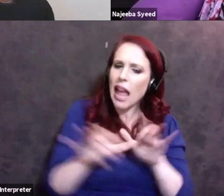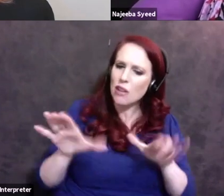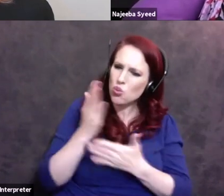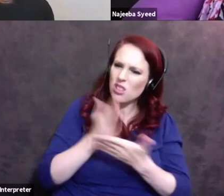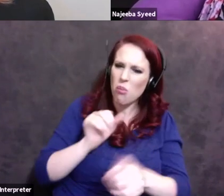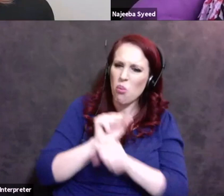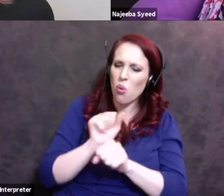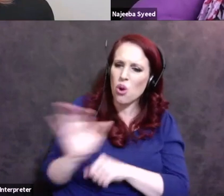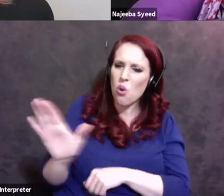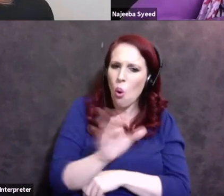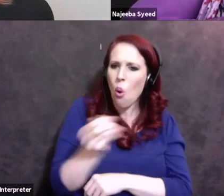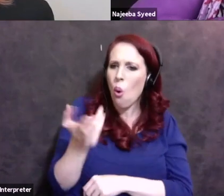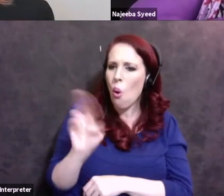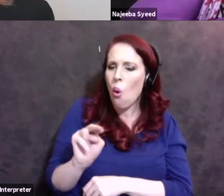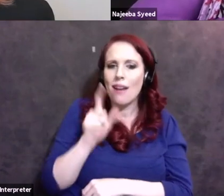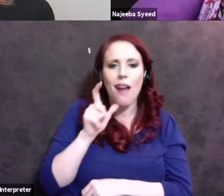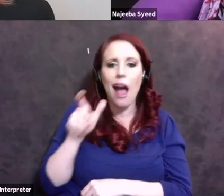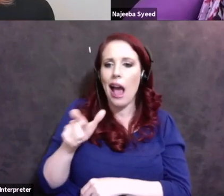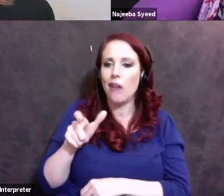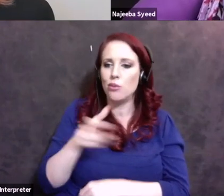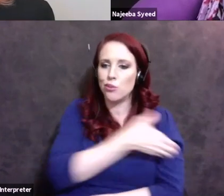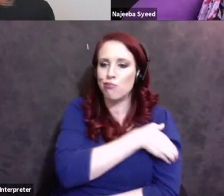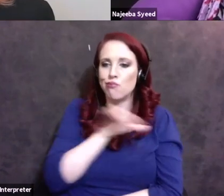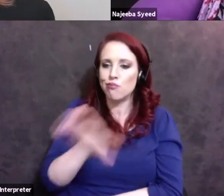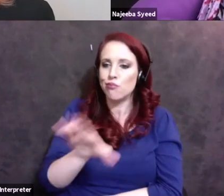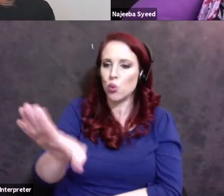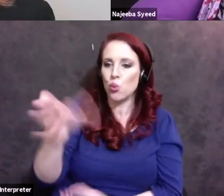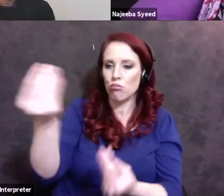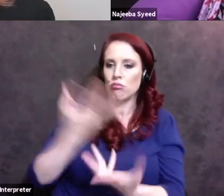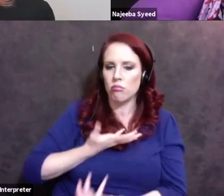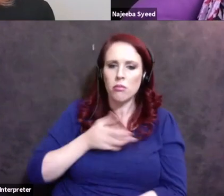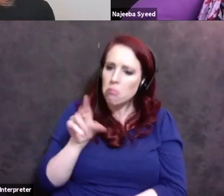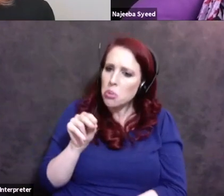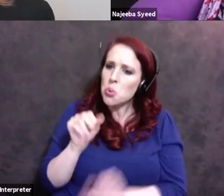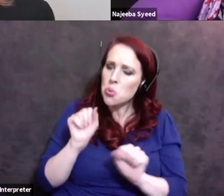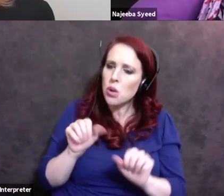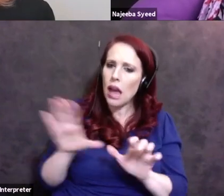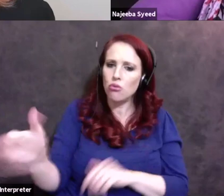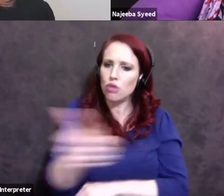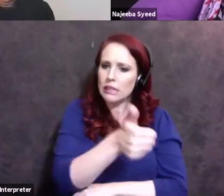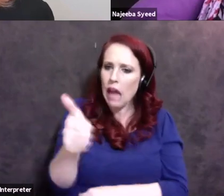It doesn't always have to be about putting the burden on the employee. Being able to do that work on your own is really helpful